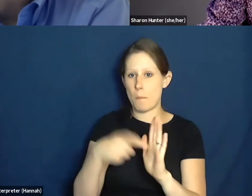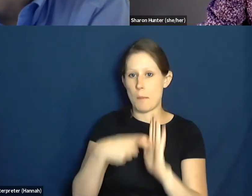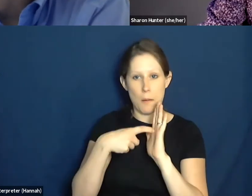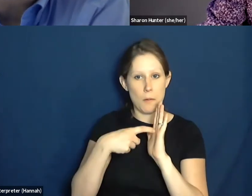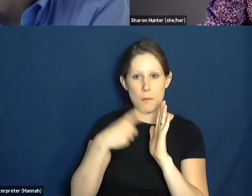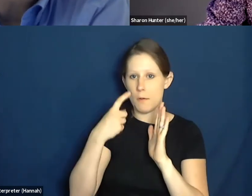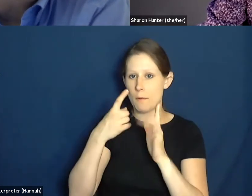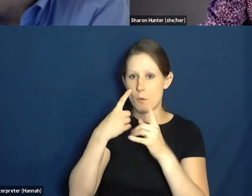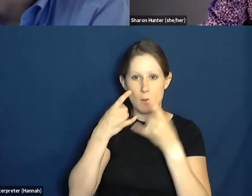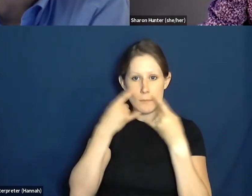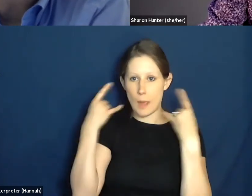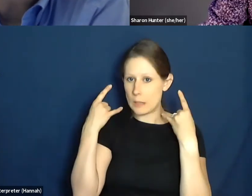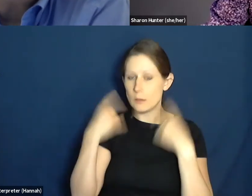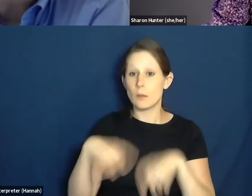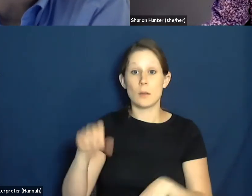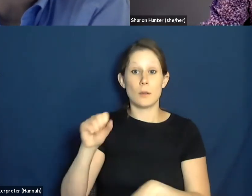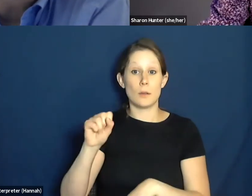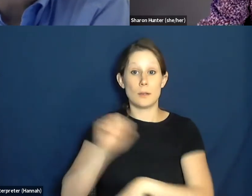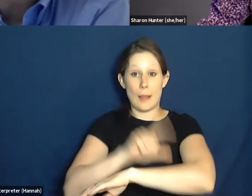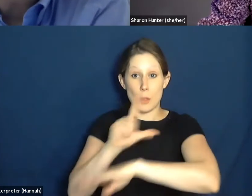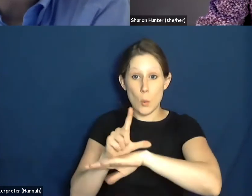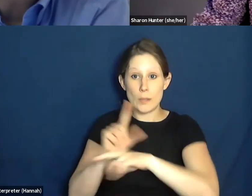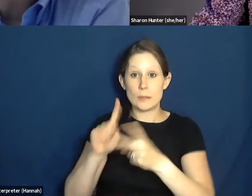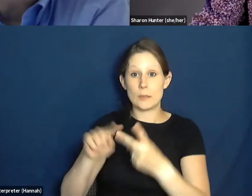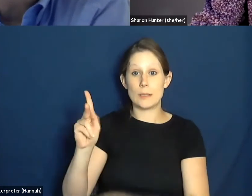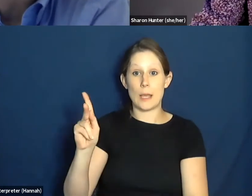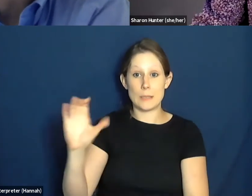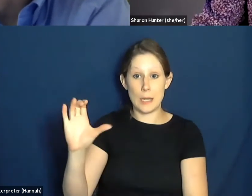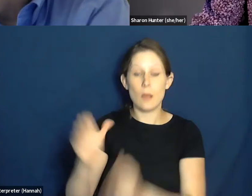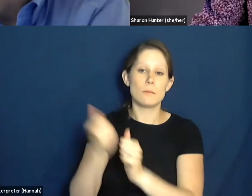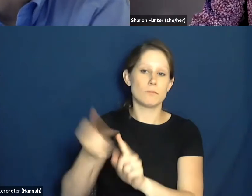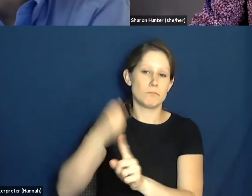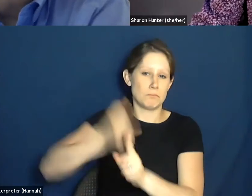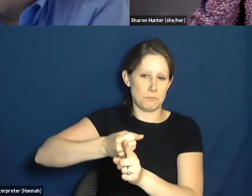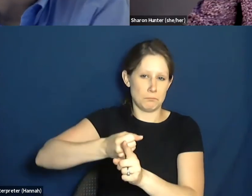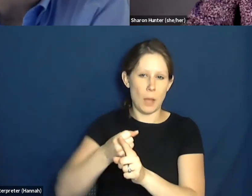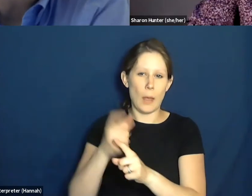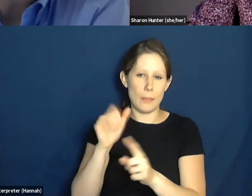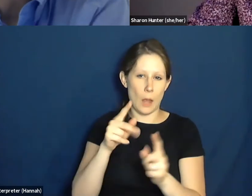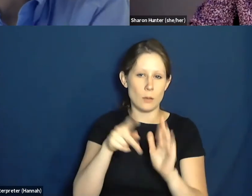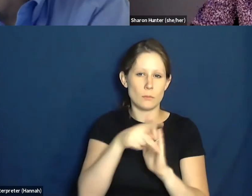St. Louis and Kansas city were the most impacted by the mandates but there were differences between